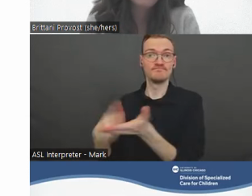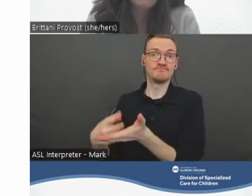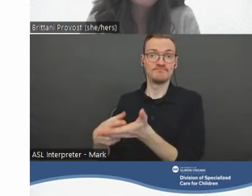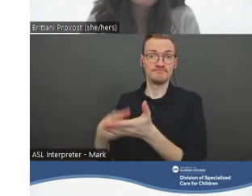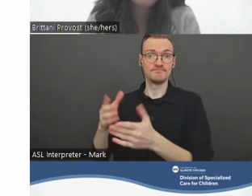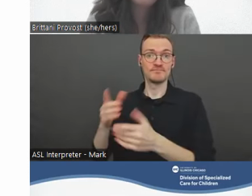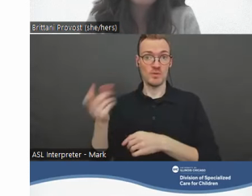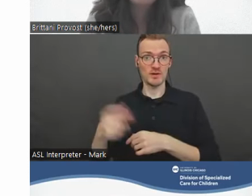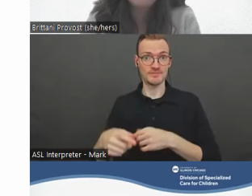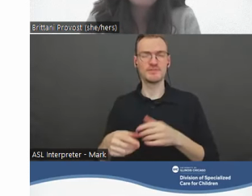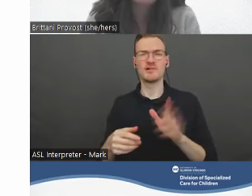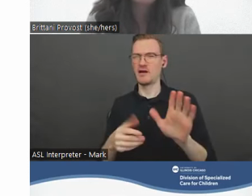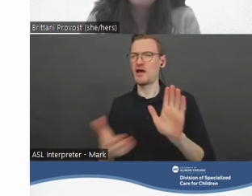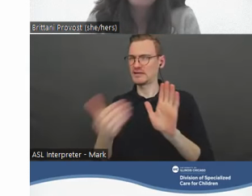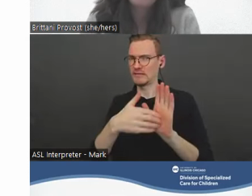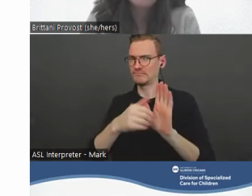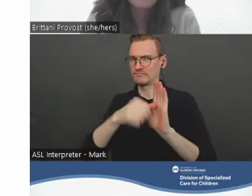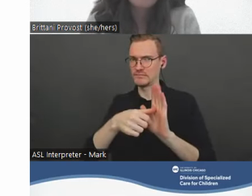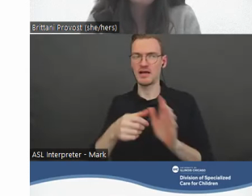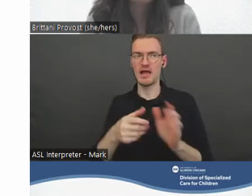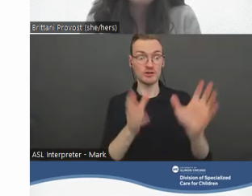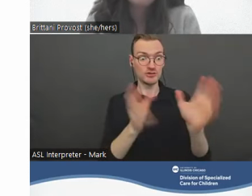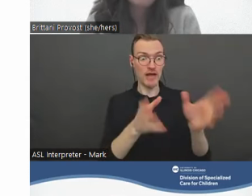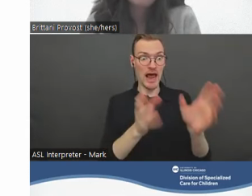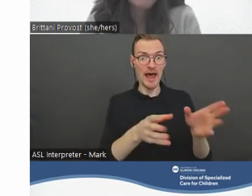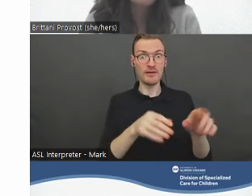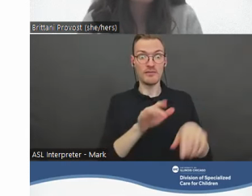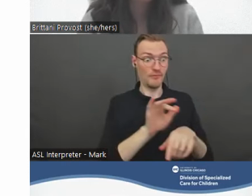been turned off so don't be alarmed, we know that you can't type in it. It's meant to be that way.